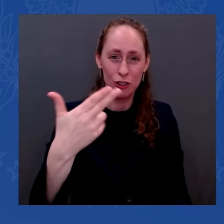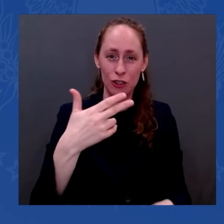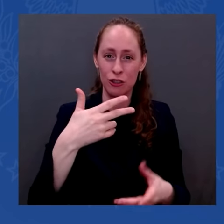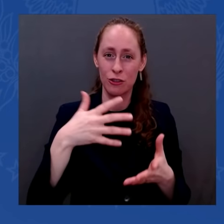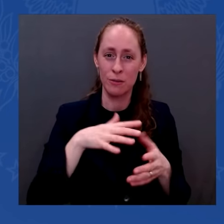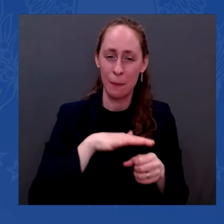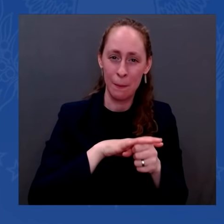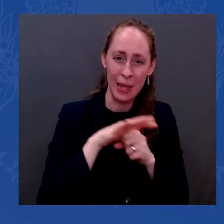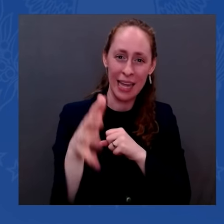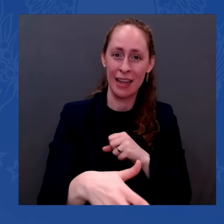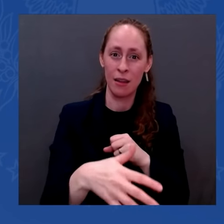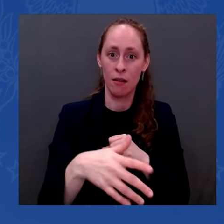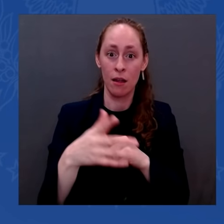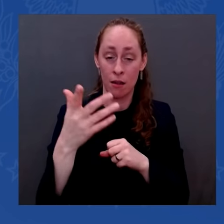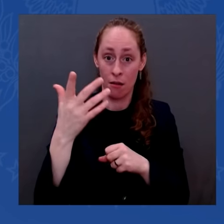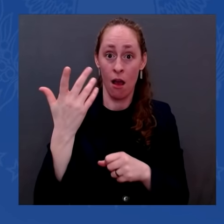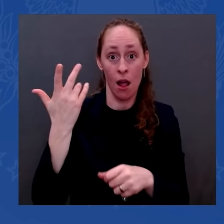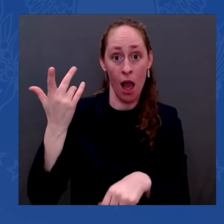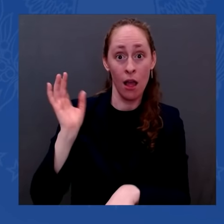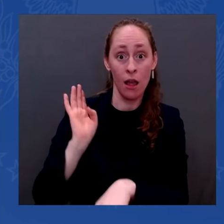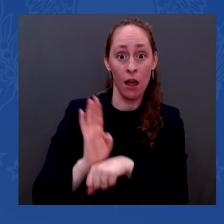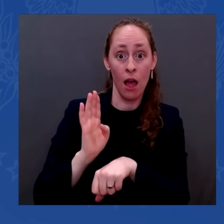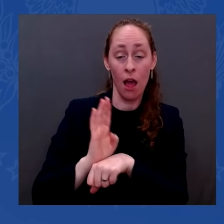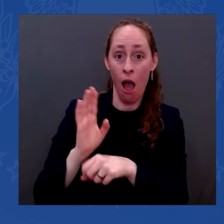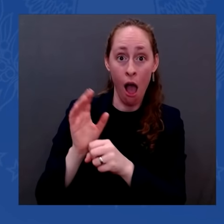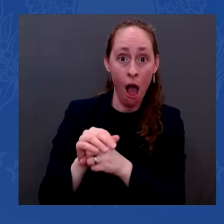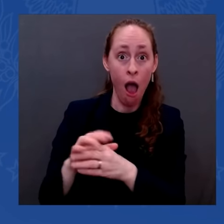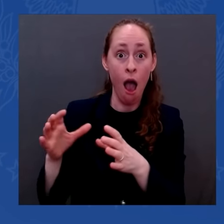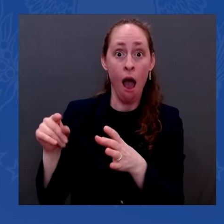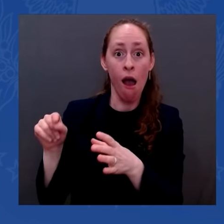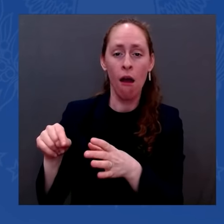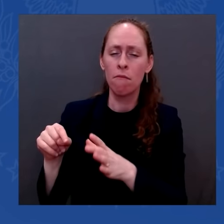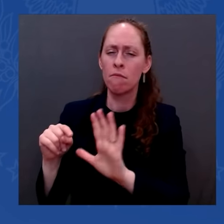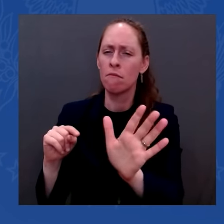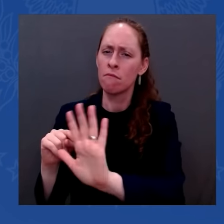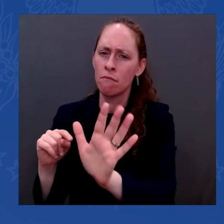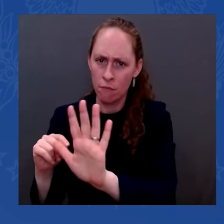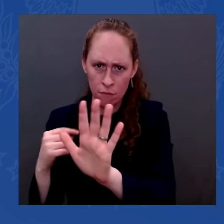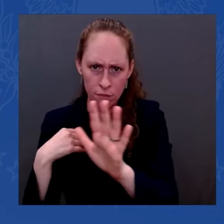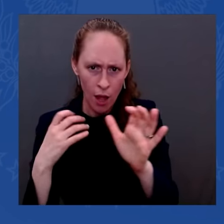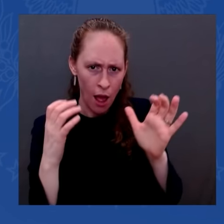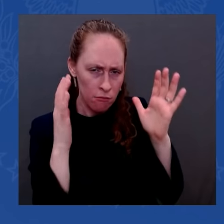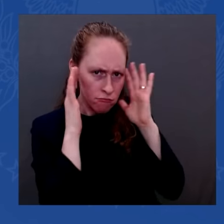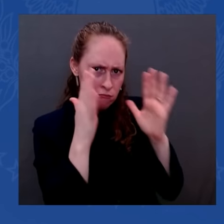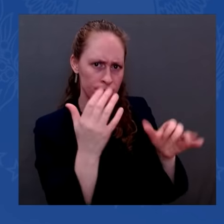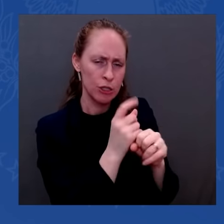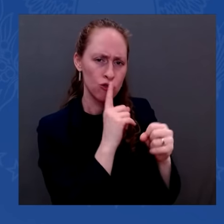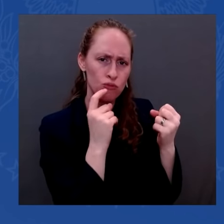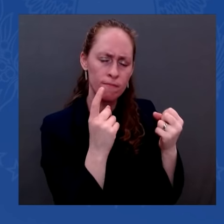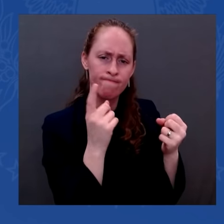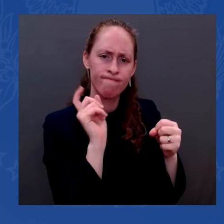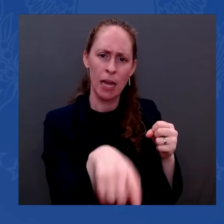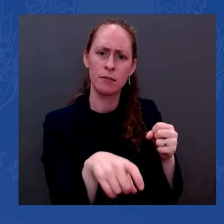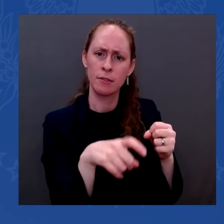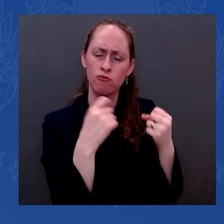are front and center in our policy to accelerate into the future. And so, just those words are important. But I want you to know: